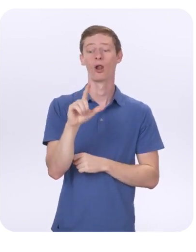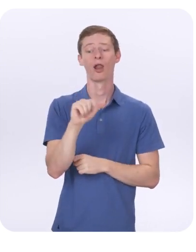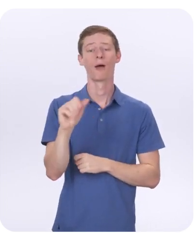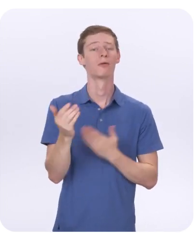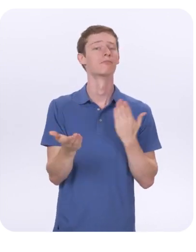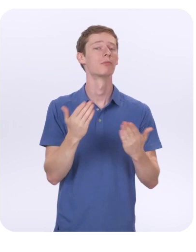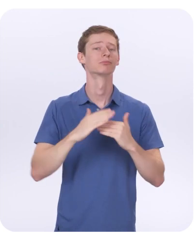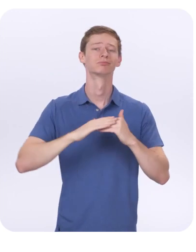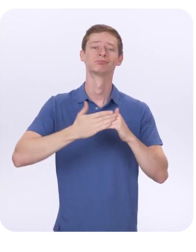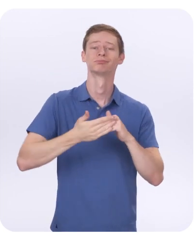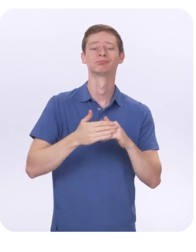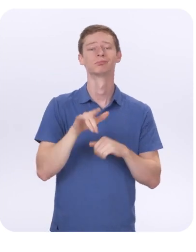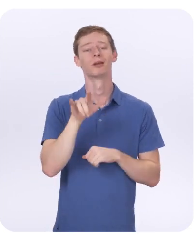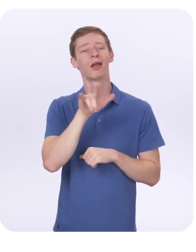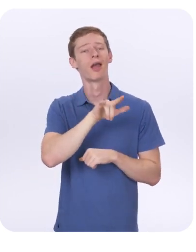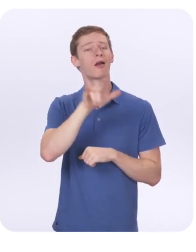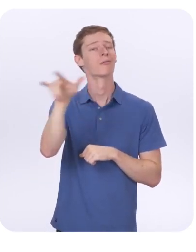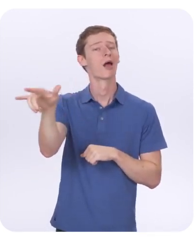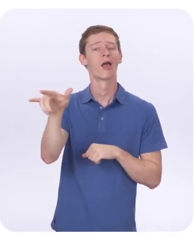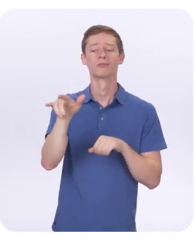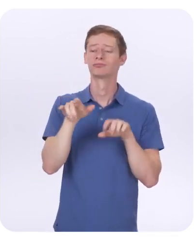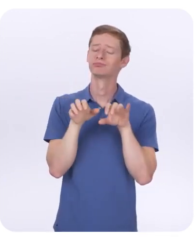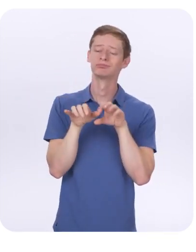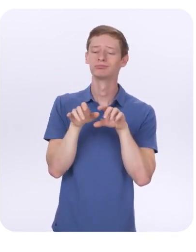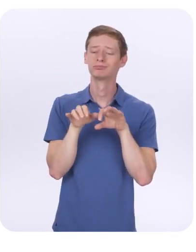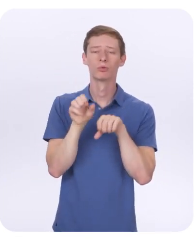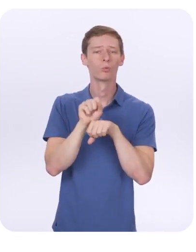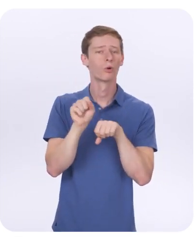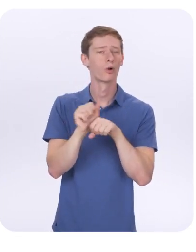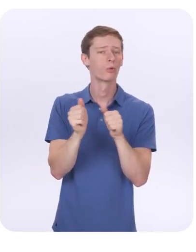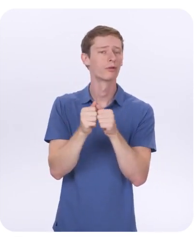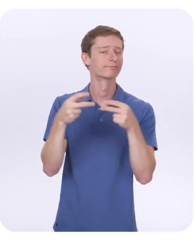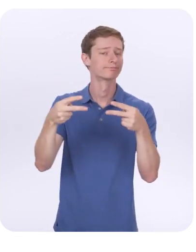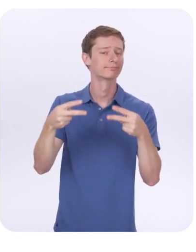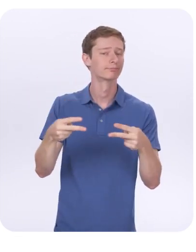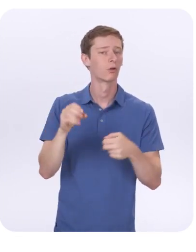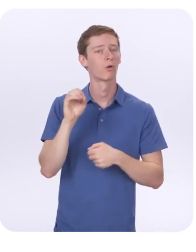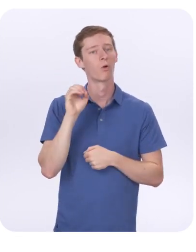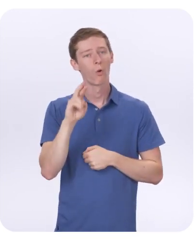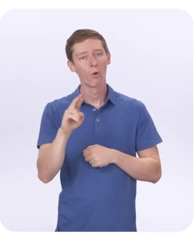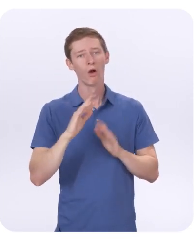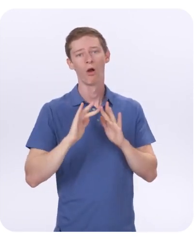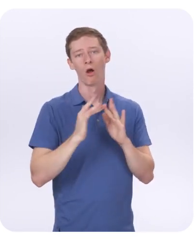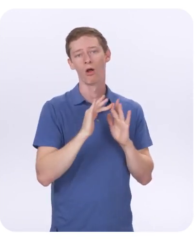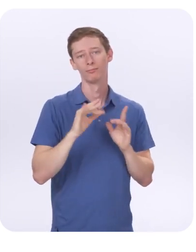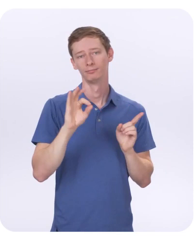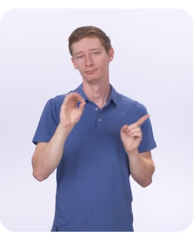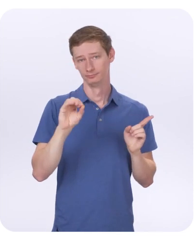No I’ll give you a bit of time to scan this QR code if you want more resources